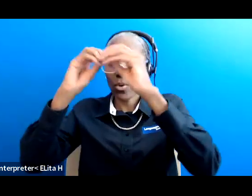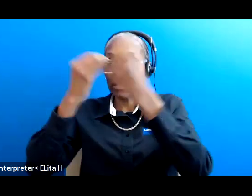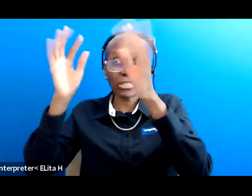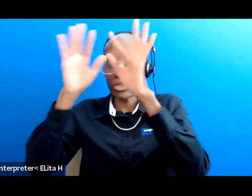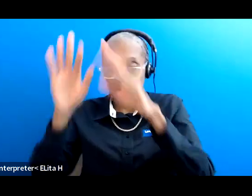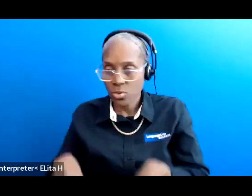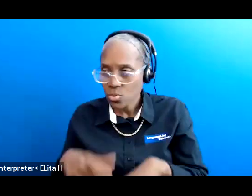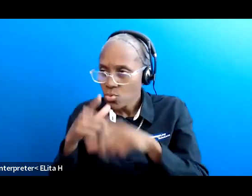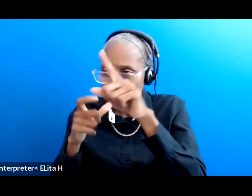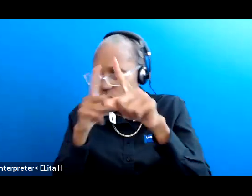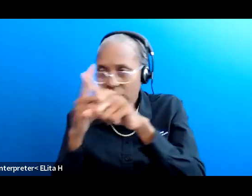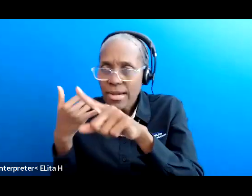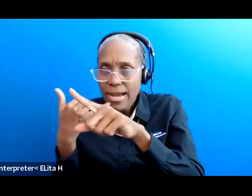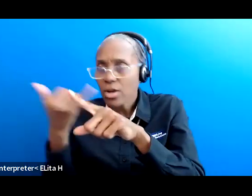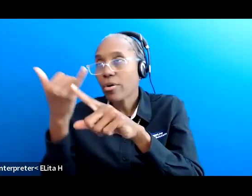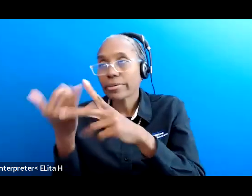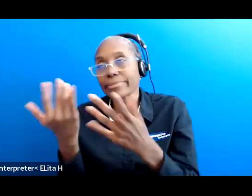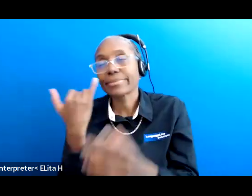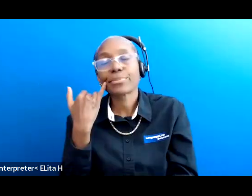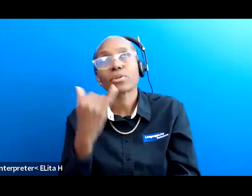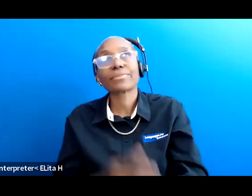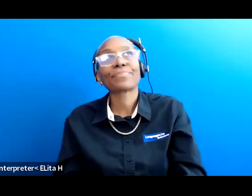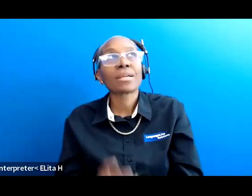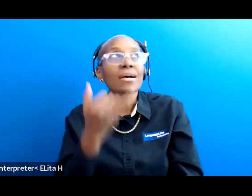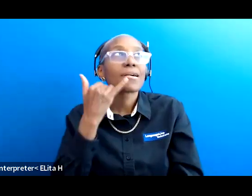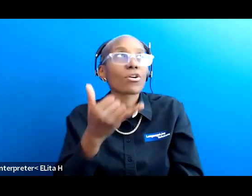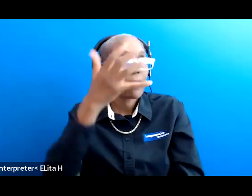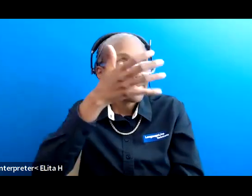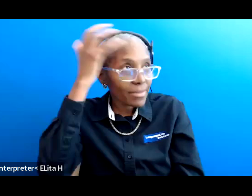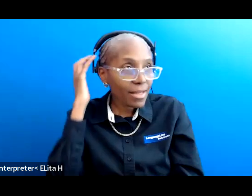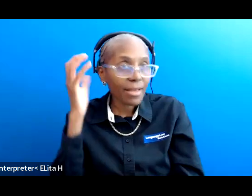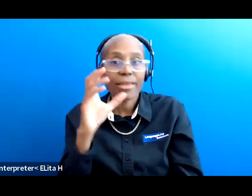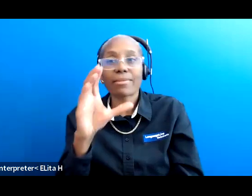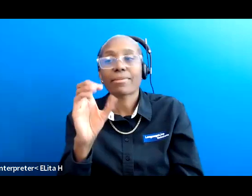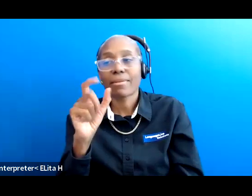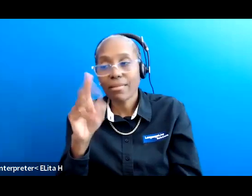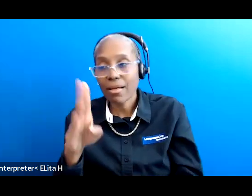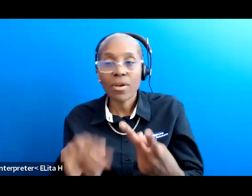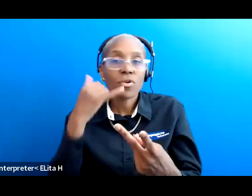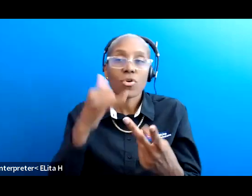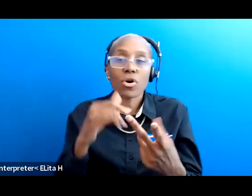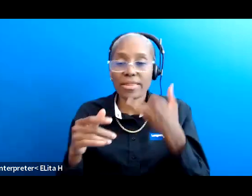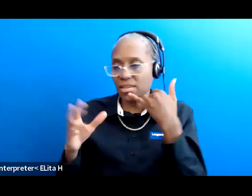So if you say, I call up, The Lions Club or I called up this organization and they say, “Oh no, we don't do that kind of thing.”